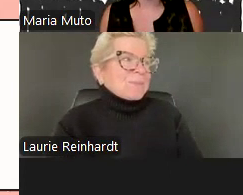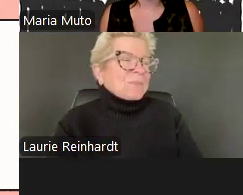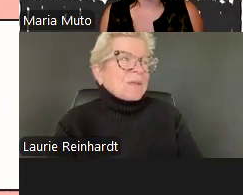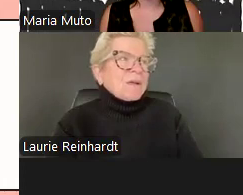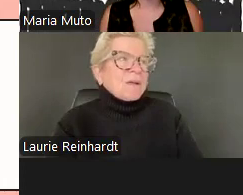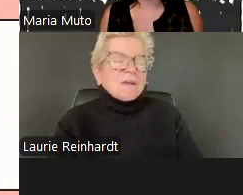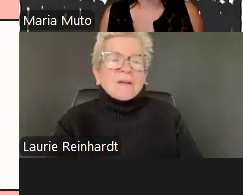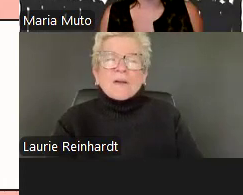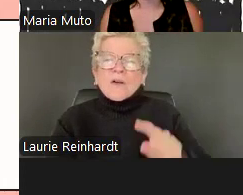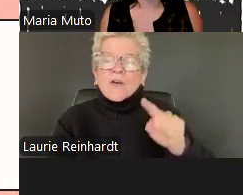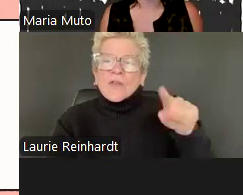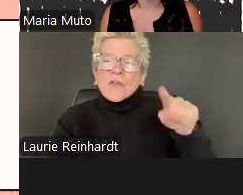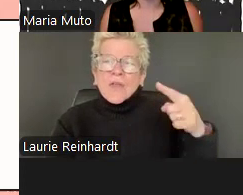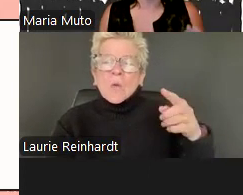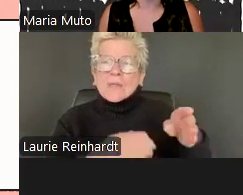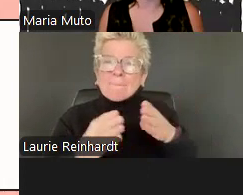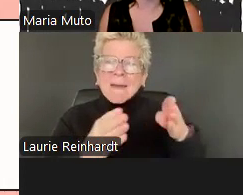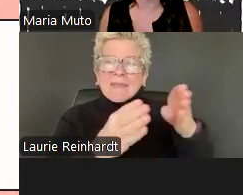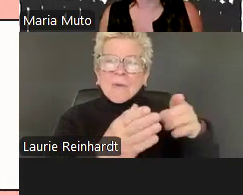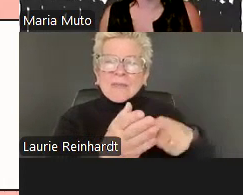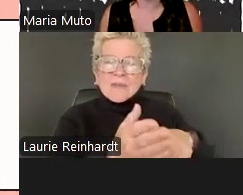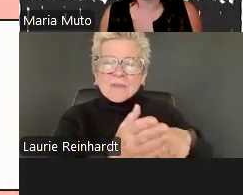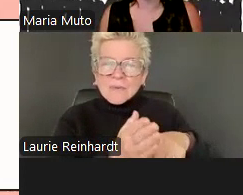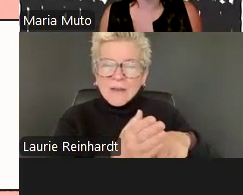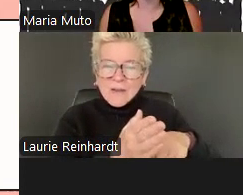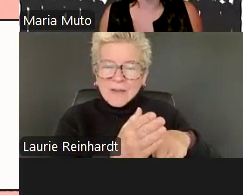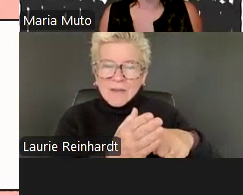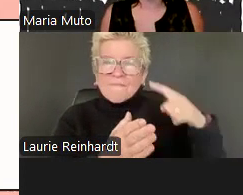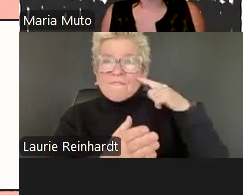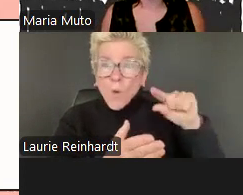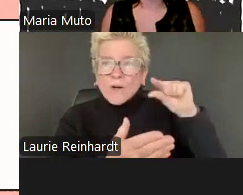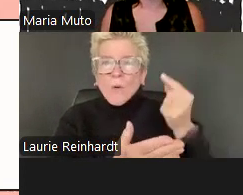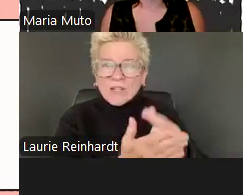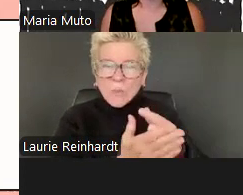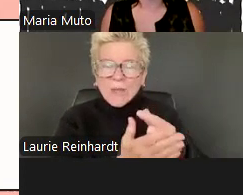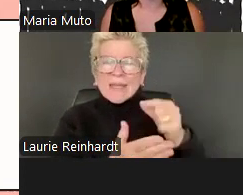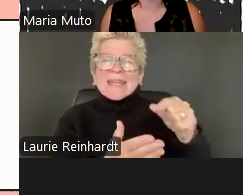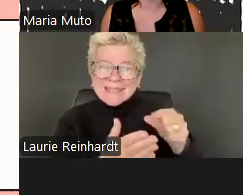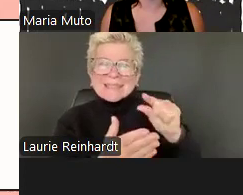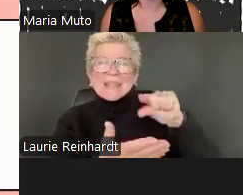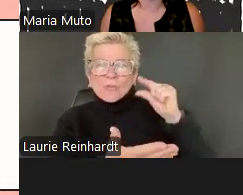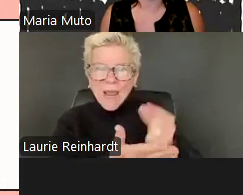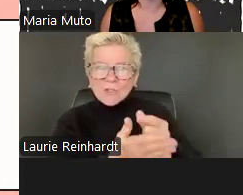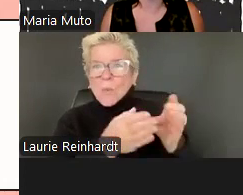a requirement for graduation is the graduation pathway. The personalized pathway is a way